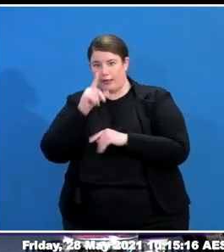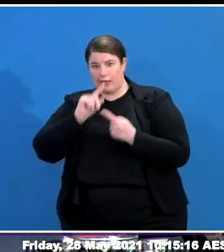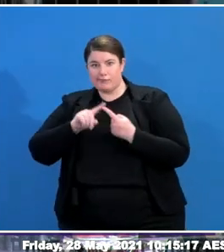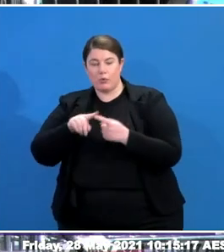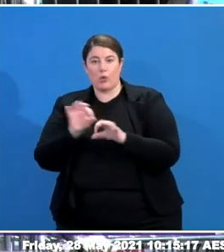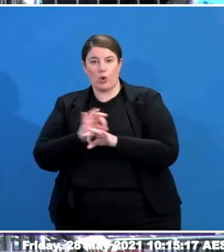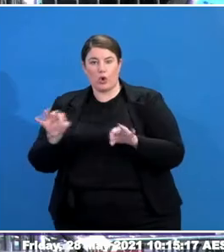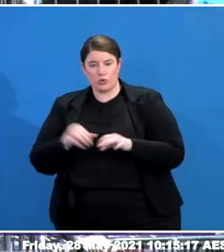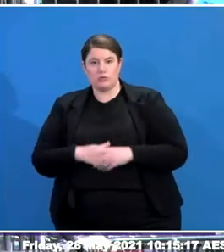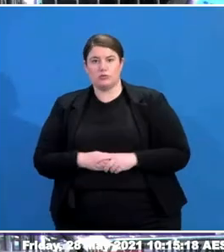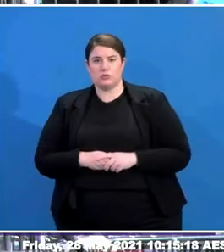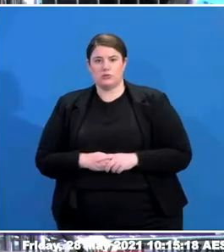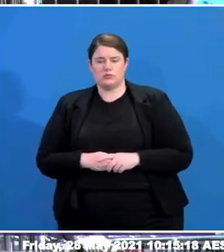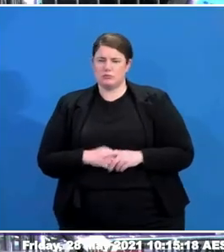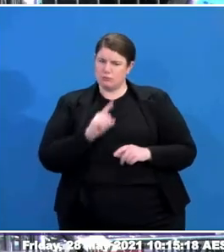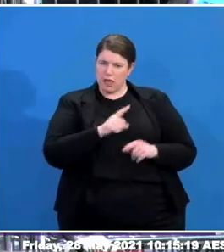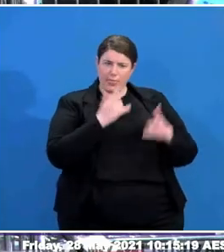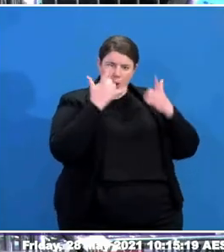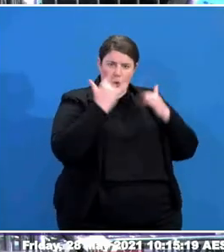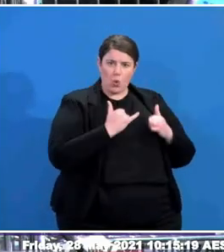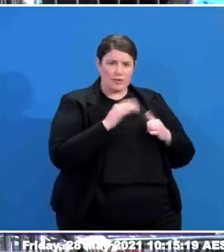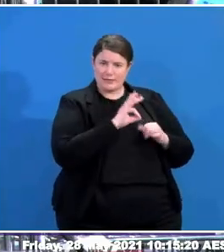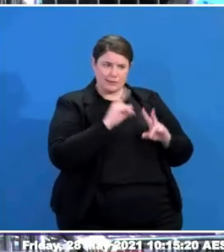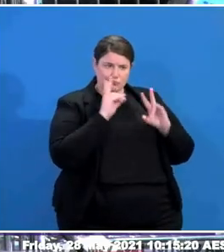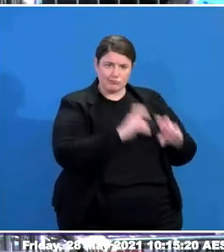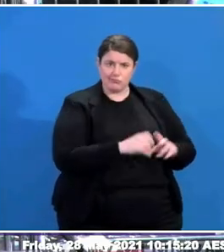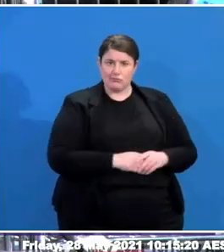But WilliamsonBarwick didn't undertake the investigation? No.